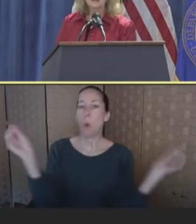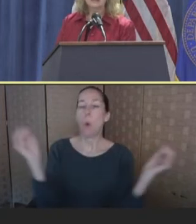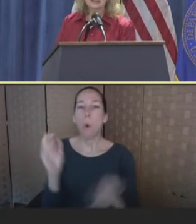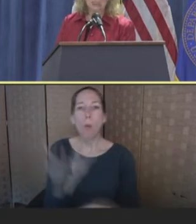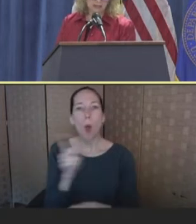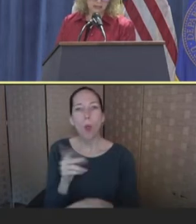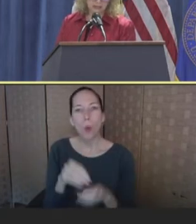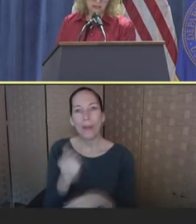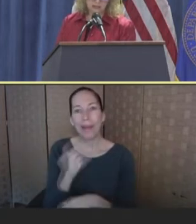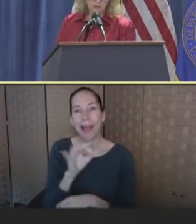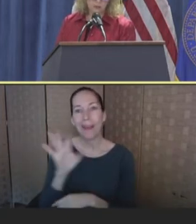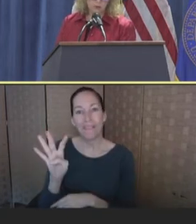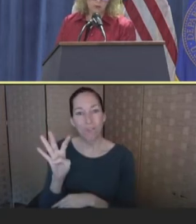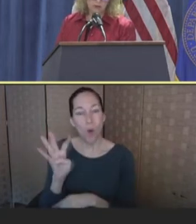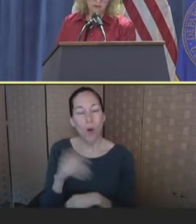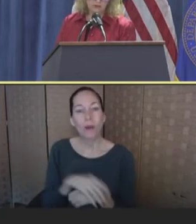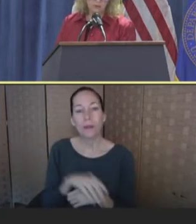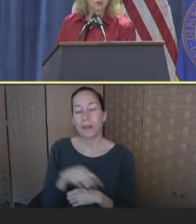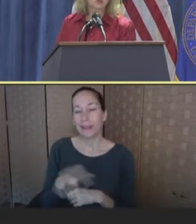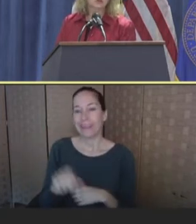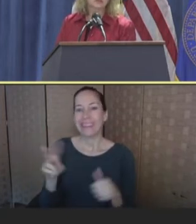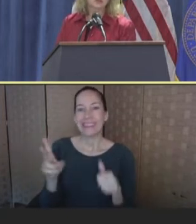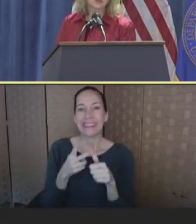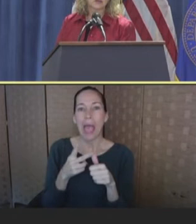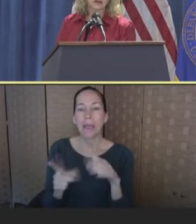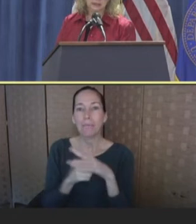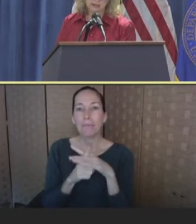This is the second instance of poliovirus community transmission in the United States